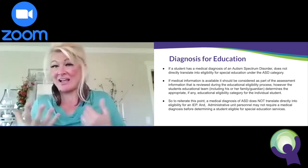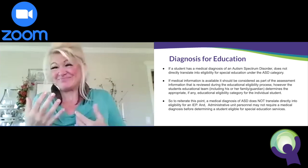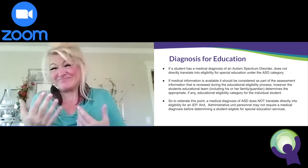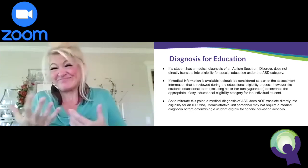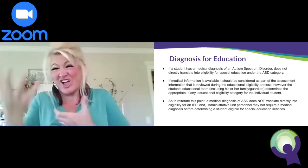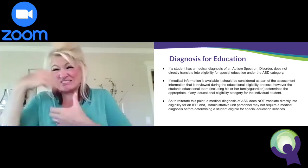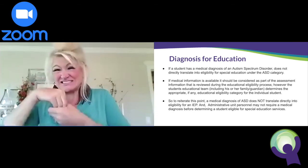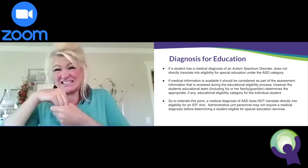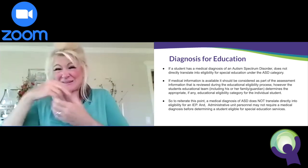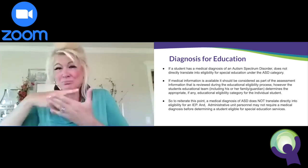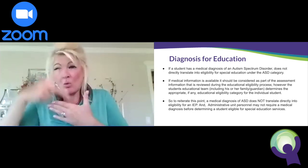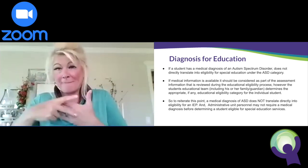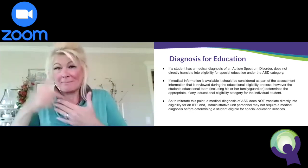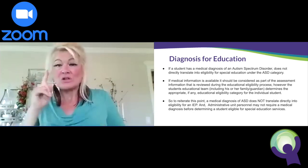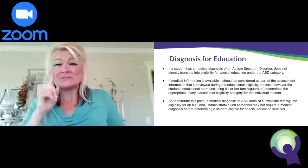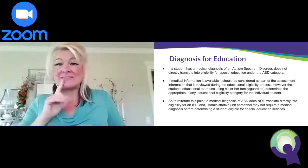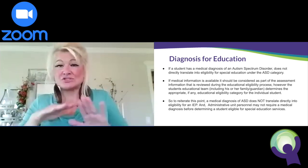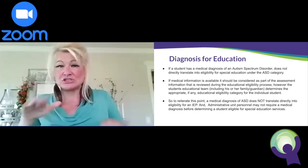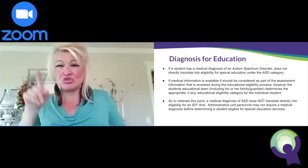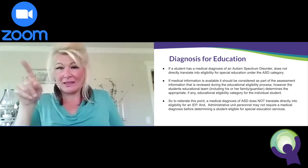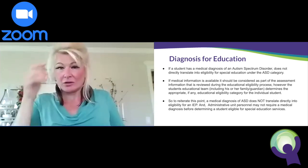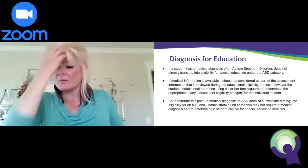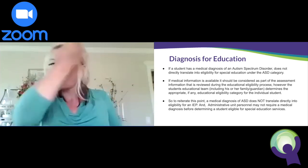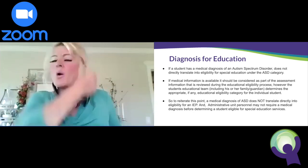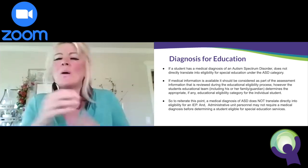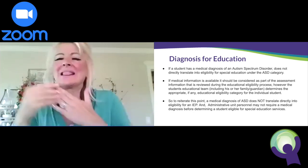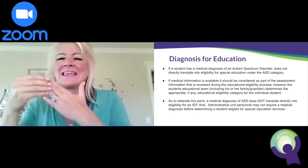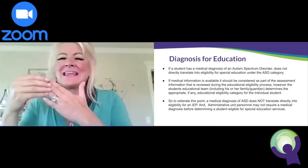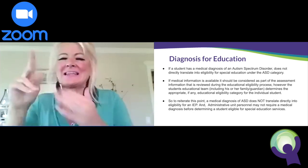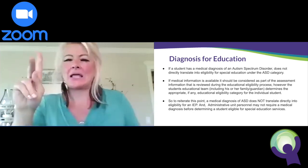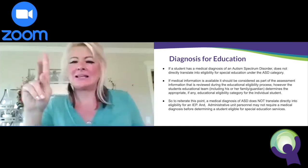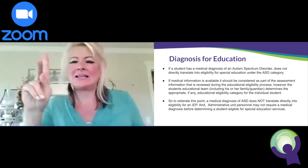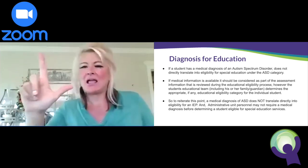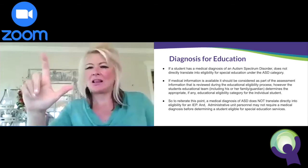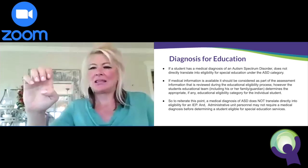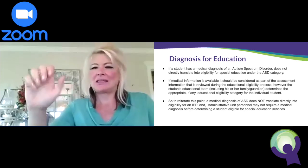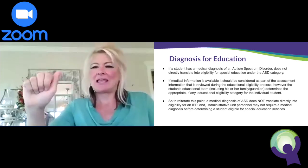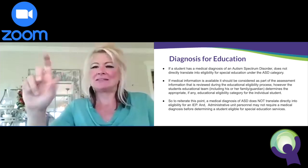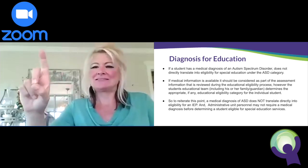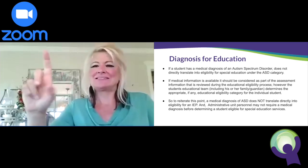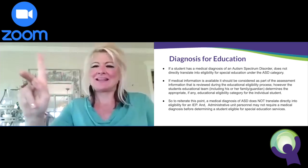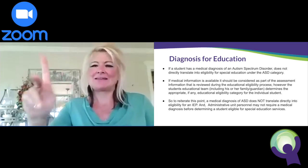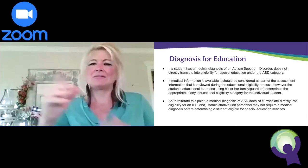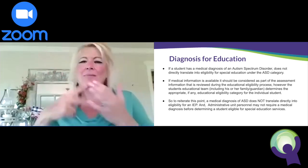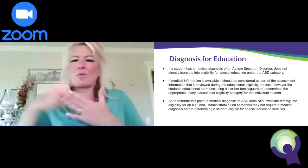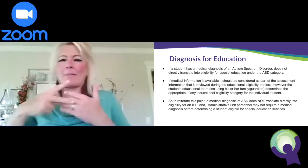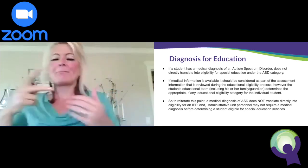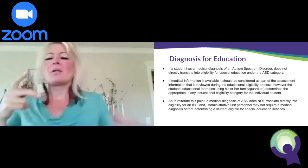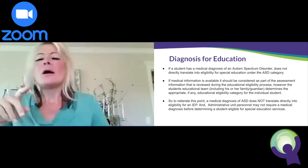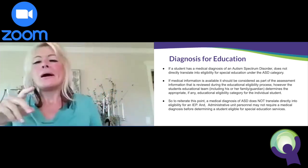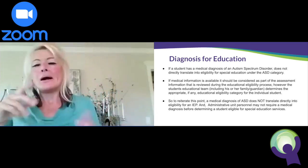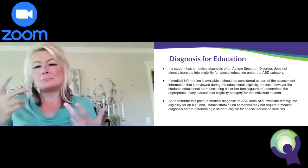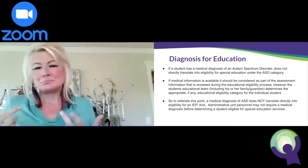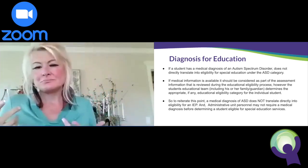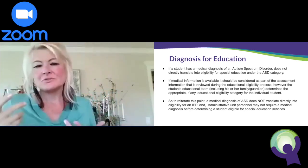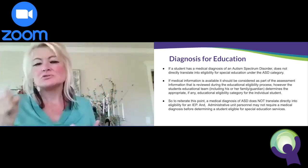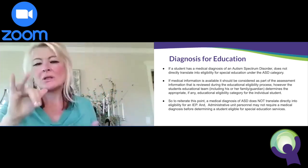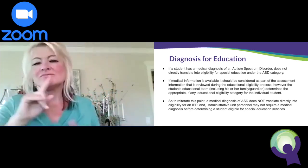Oh I'm sorry...we had Lead K